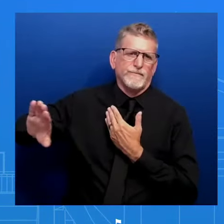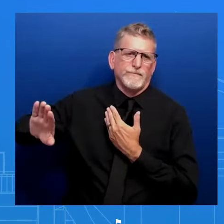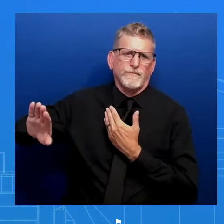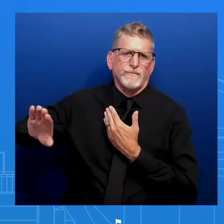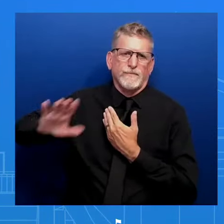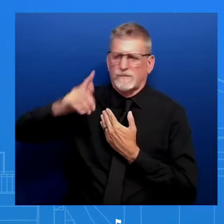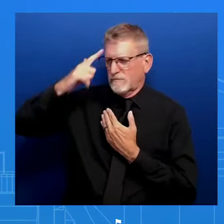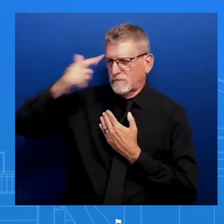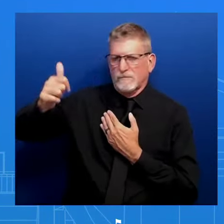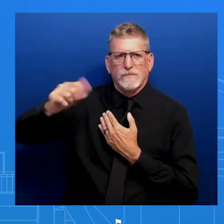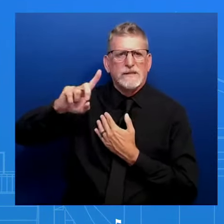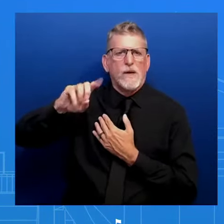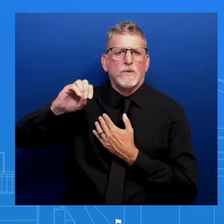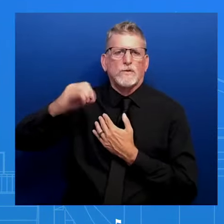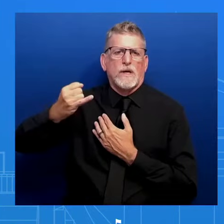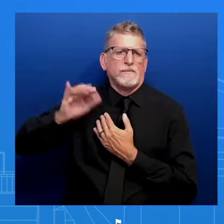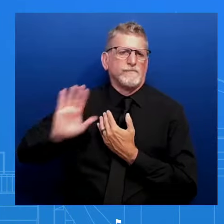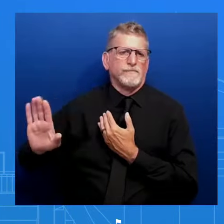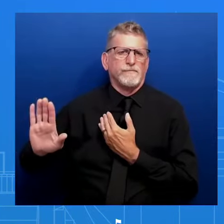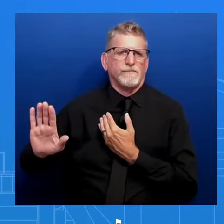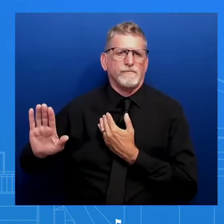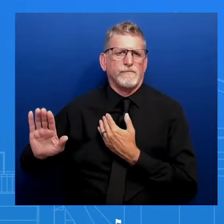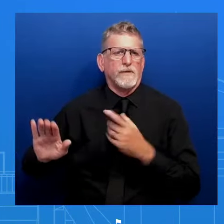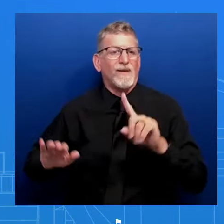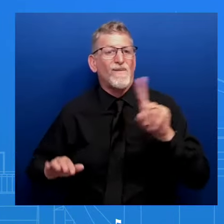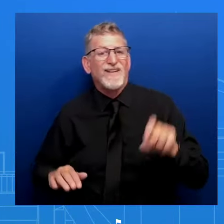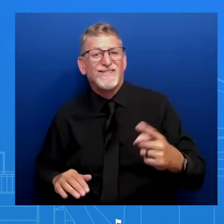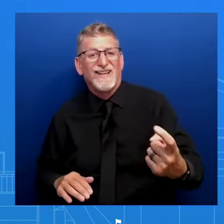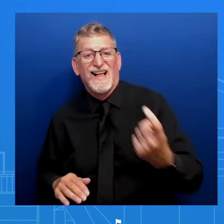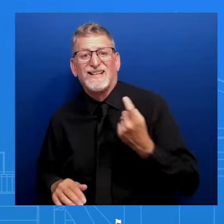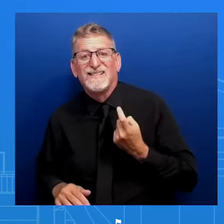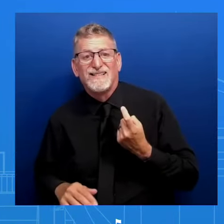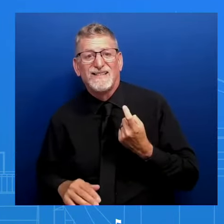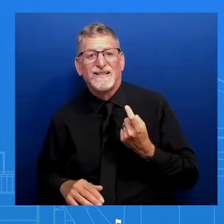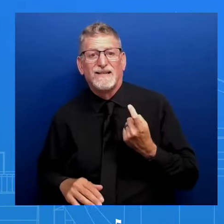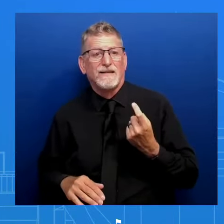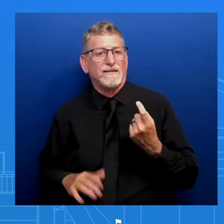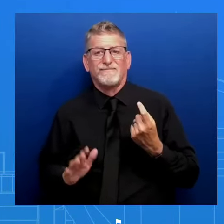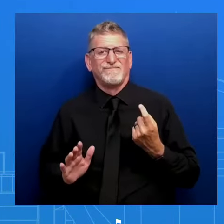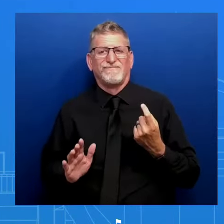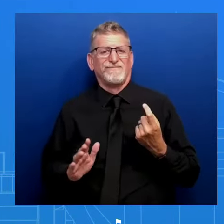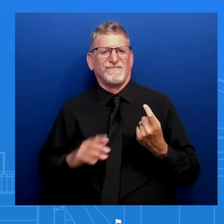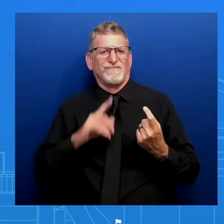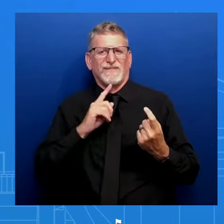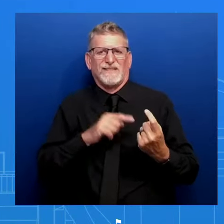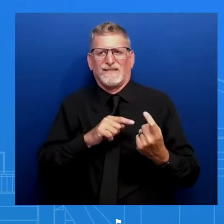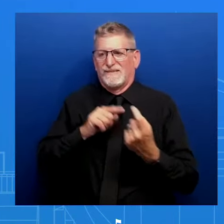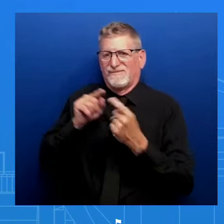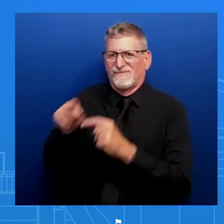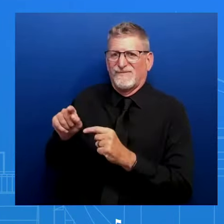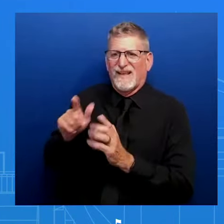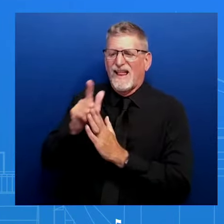it's up to -- it's up to -- it's a -- it's one of those legal, criminal matters. And it's up to that process -- that legal process.